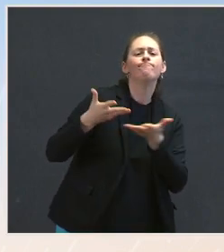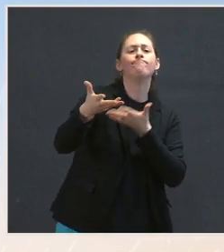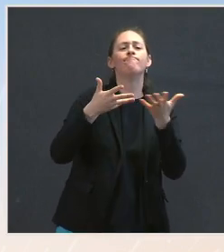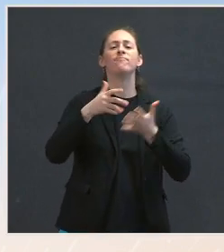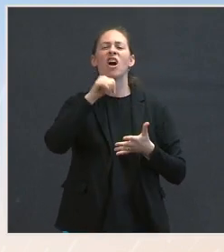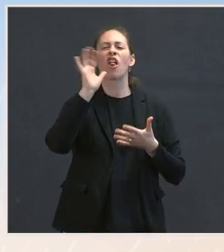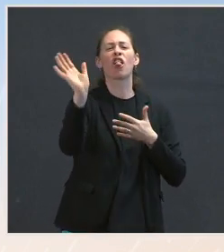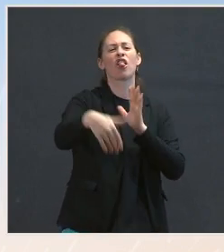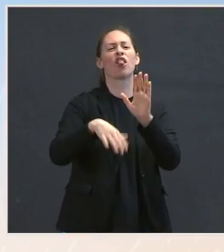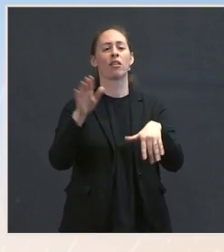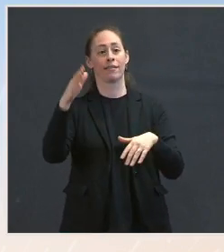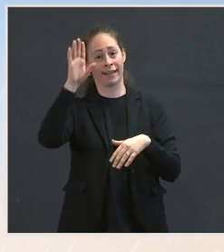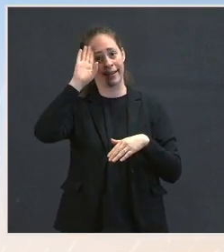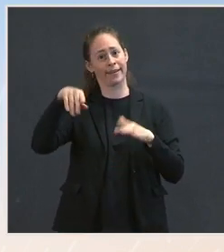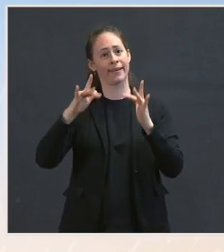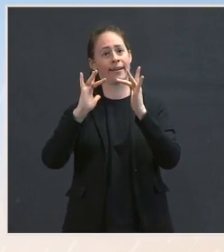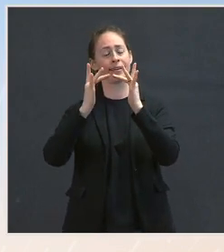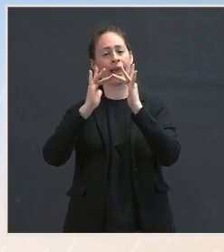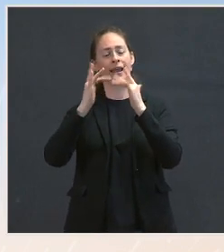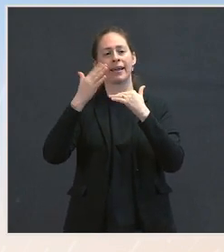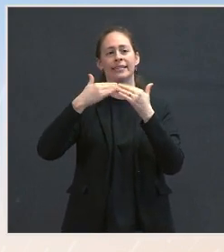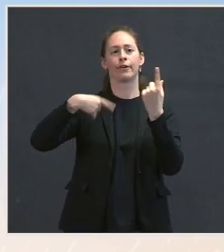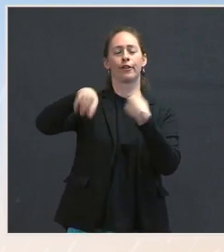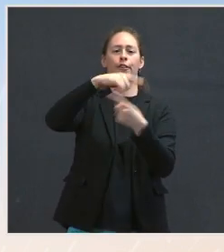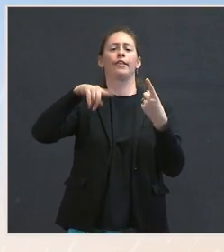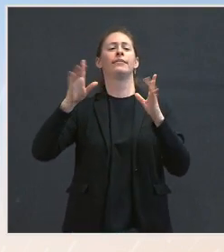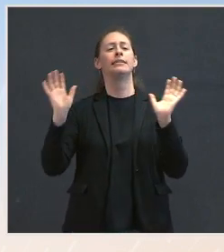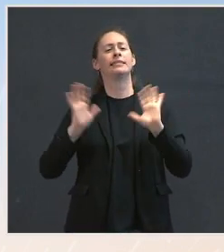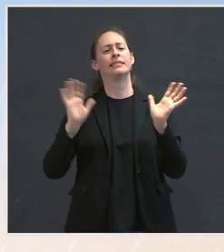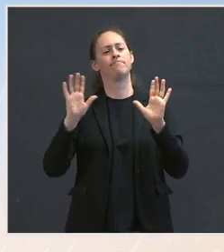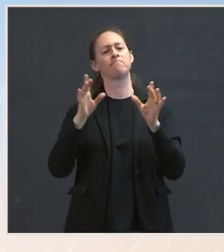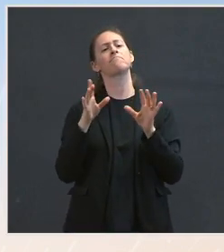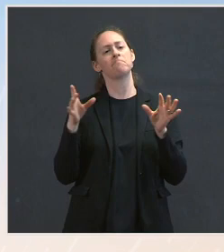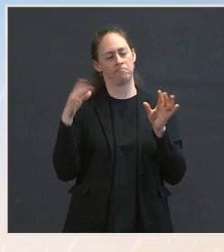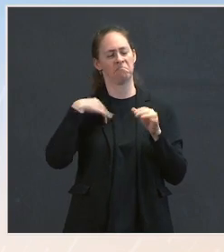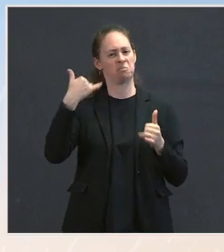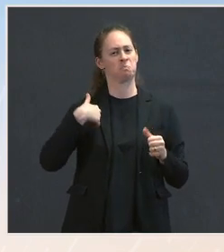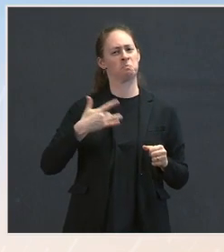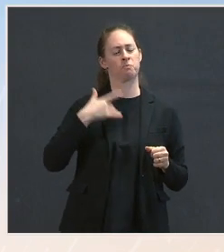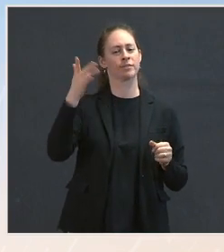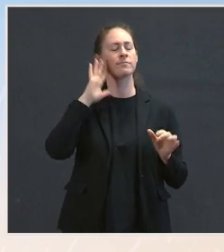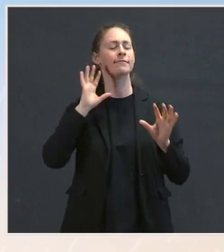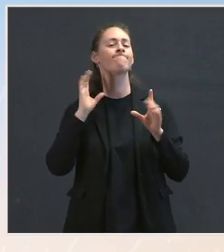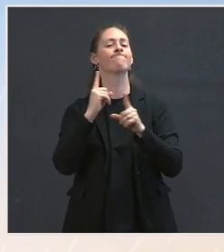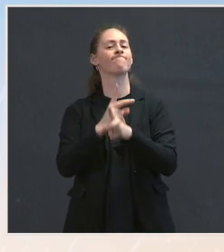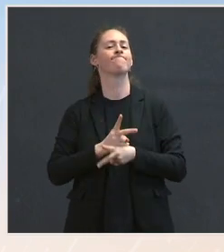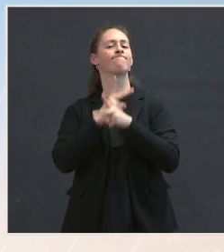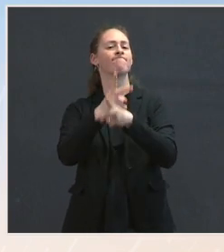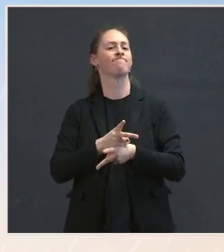And we certainly expect she would meet that bar. The Press: Did the President and the transition team underestimate